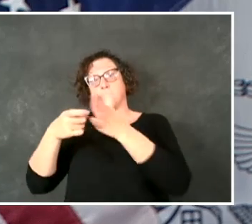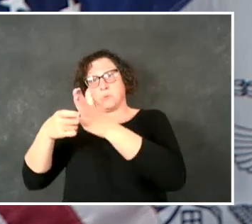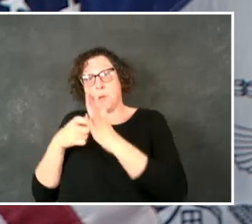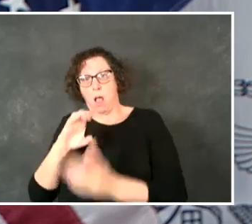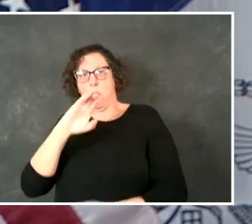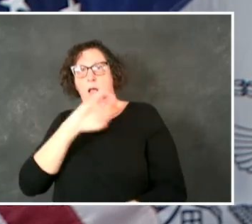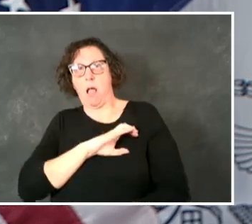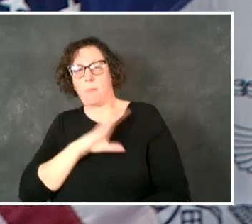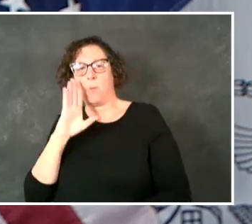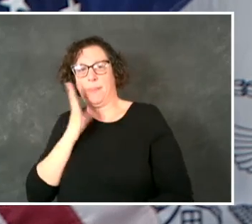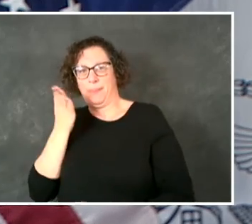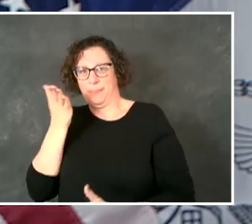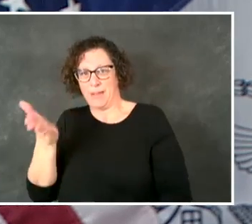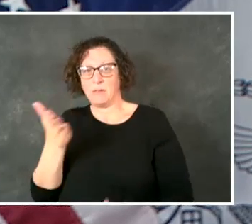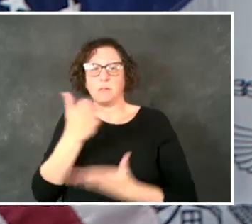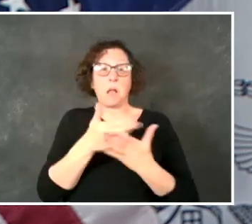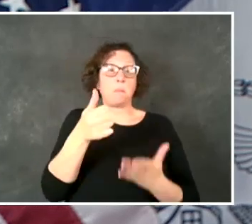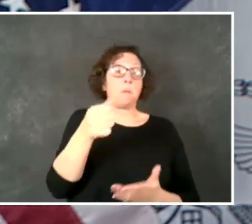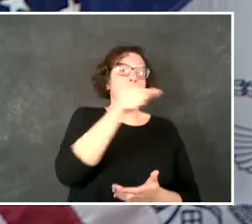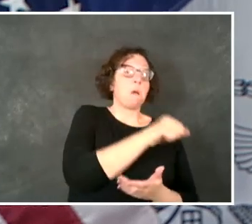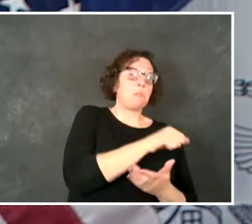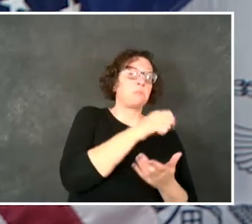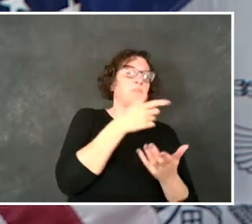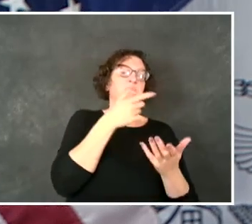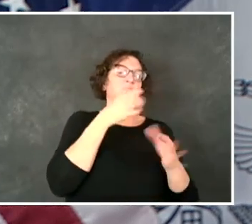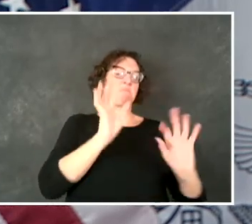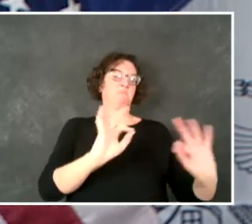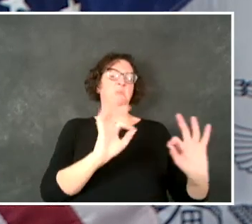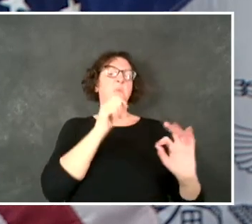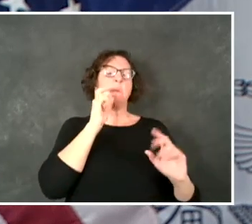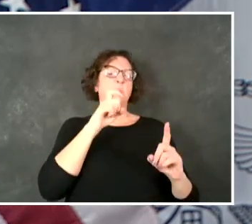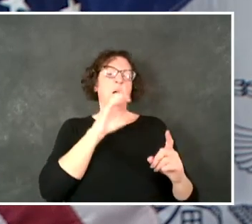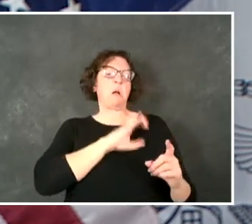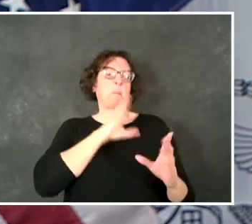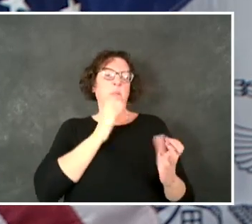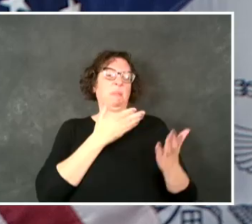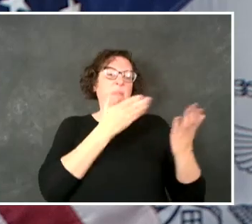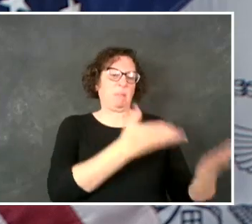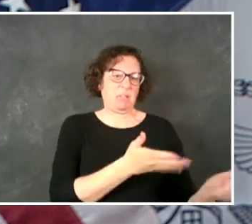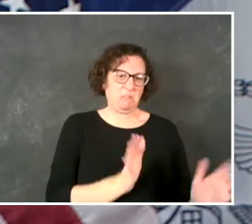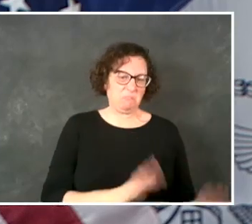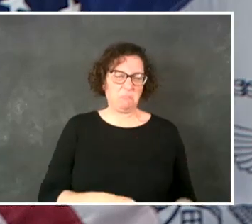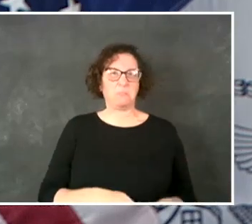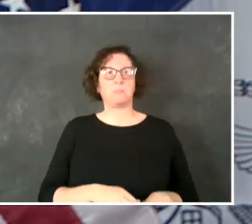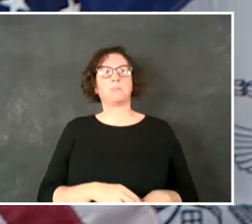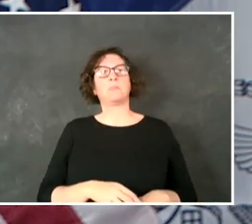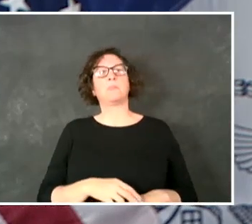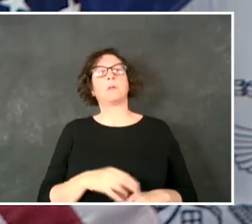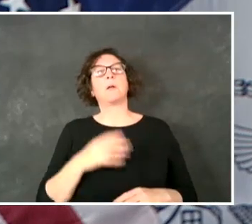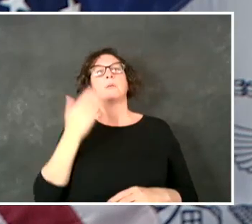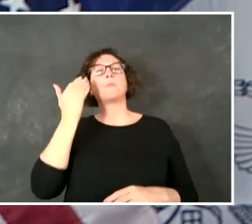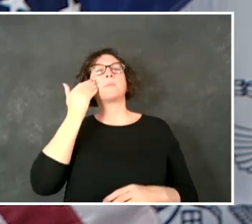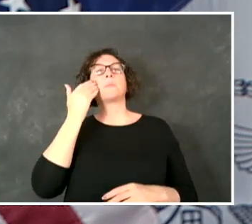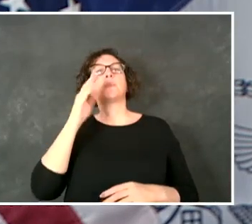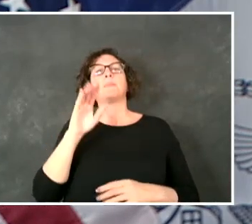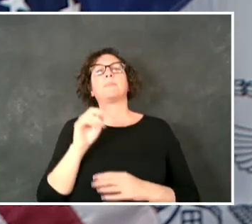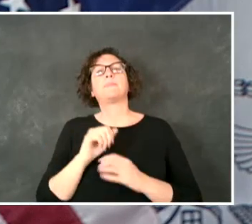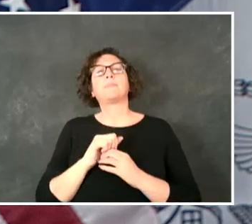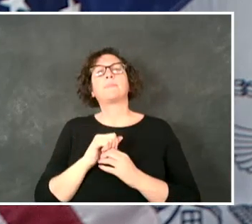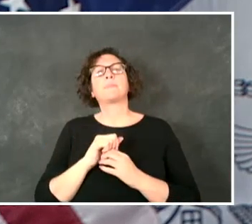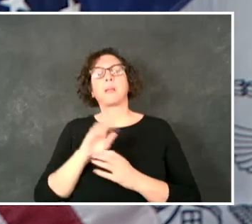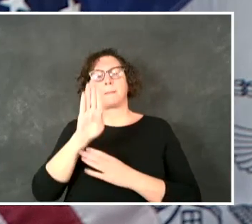IT MIGHT BE LESS.